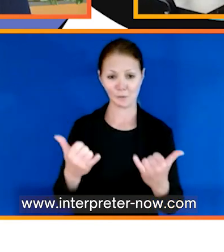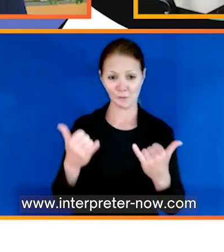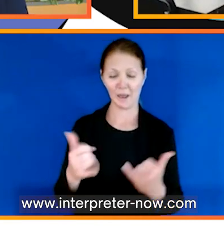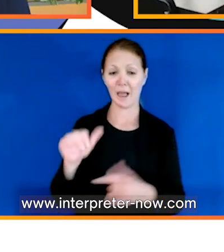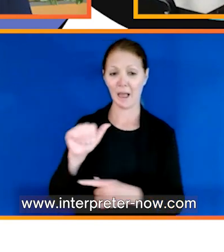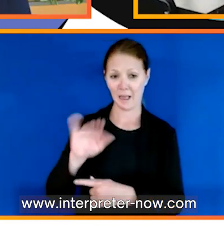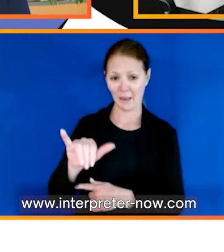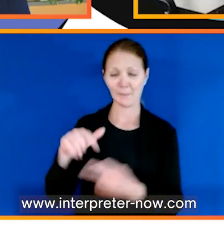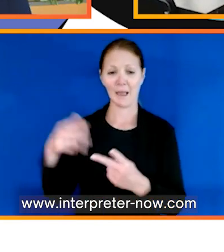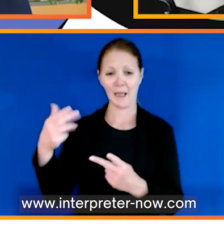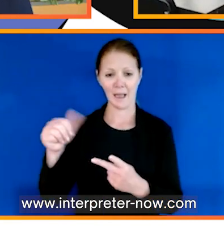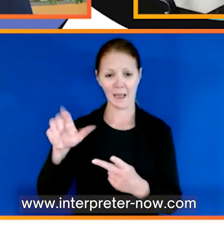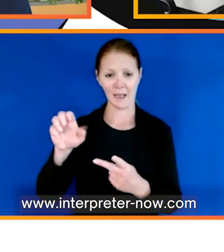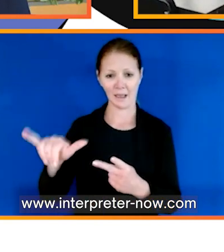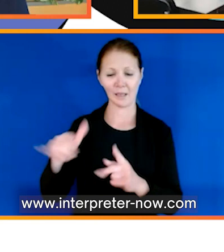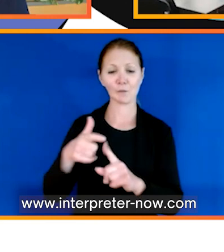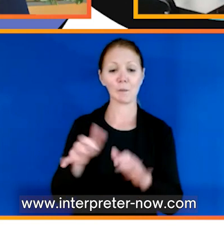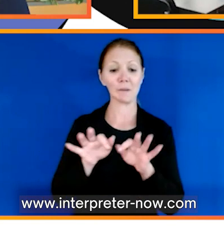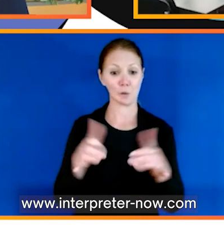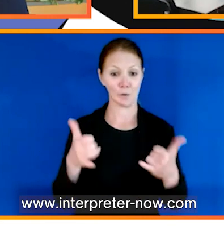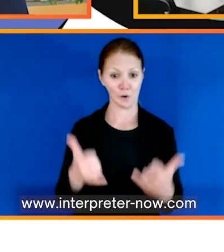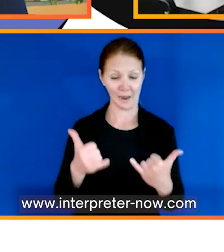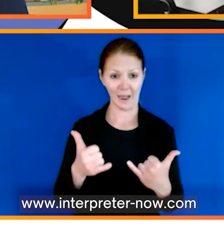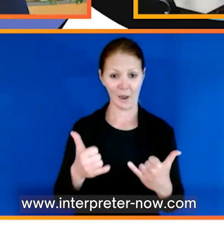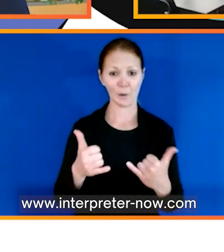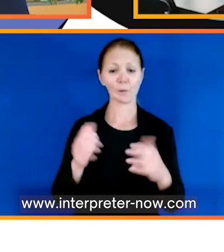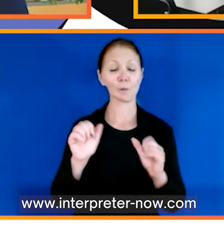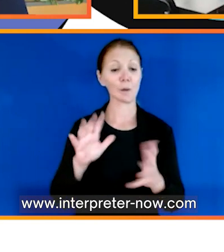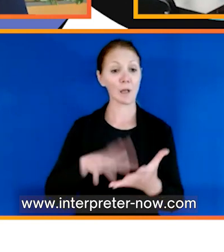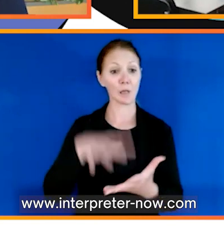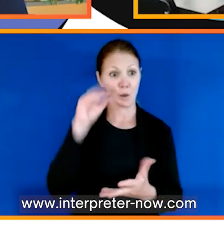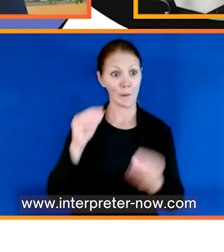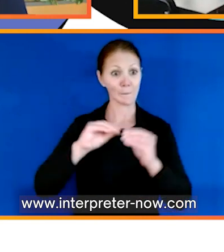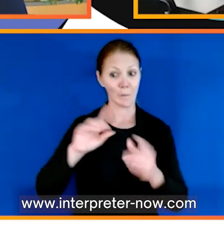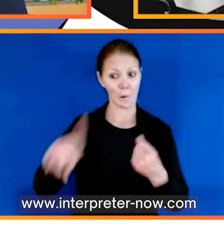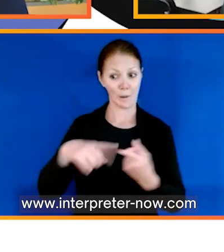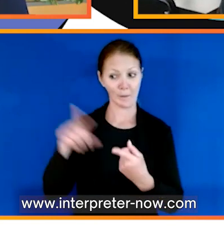Our interpreters today are Amy and Haley from Interpreter Now.